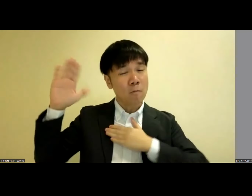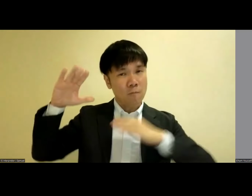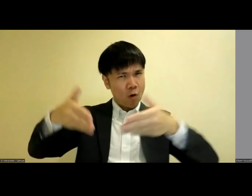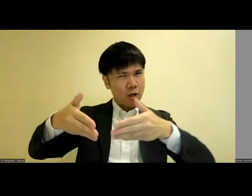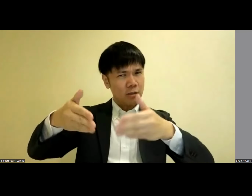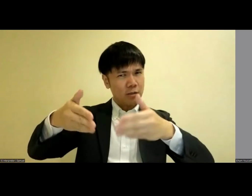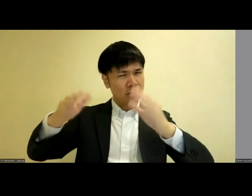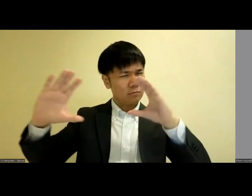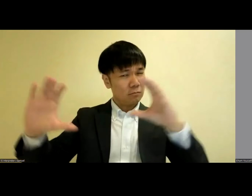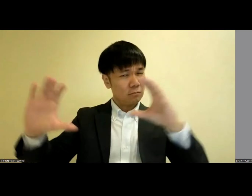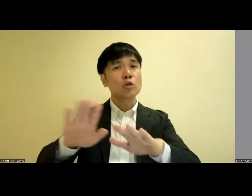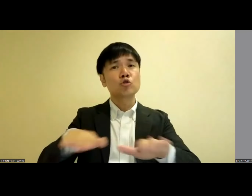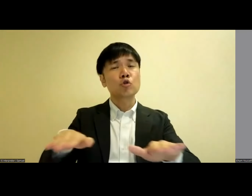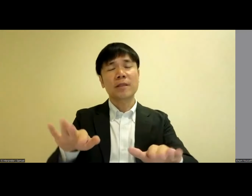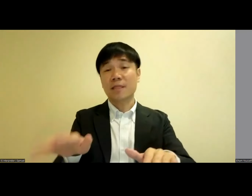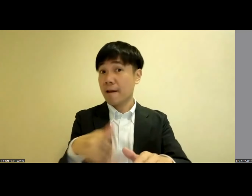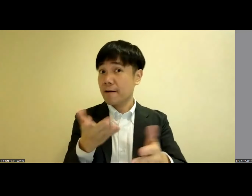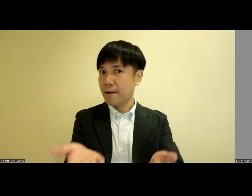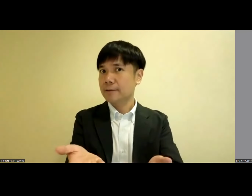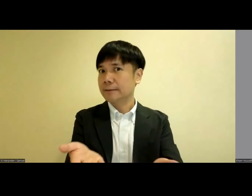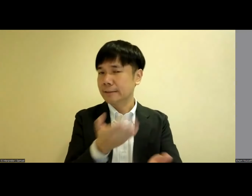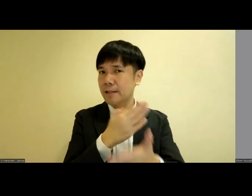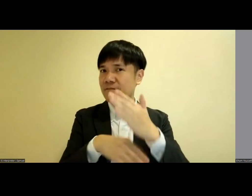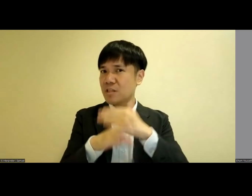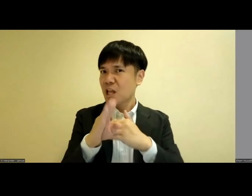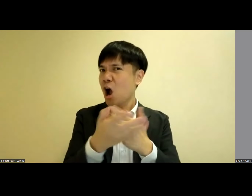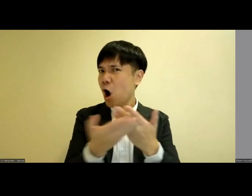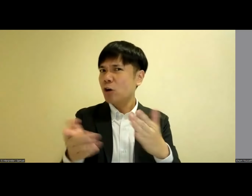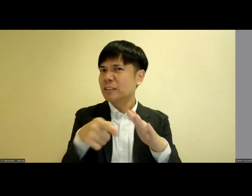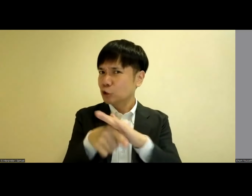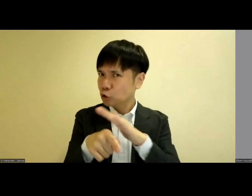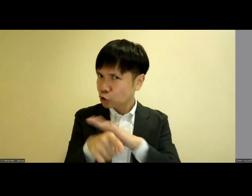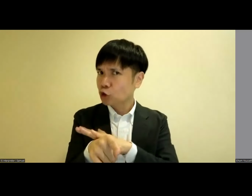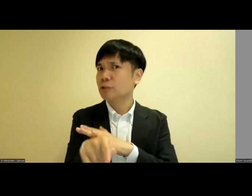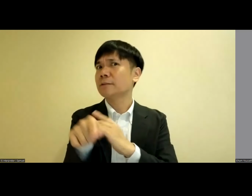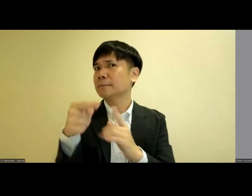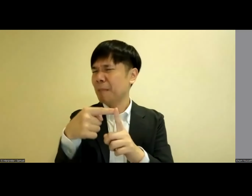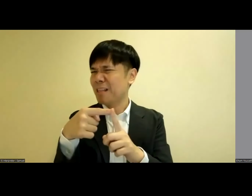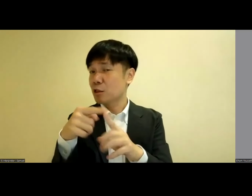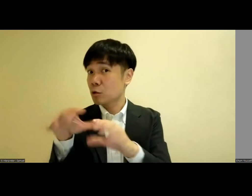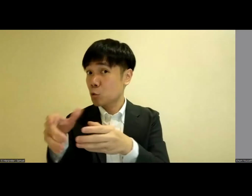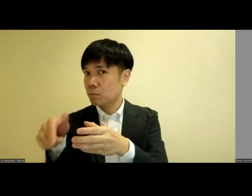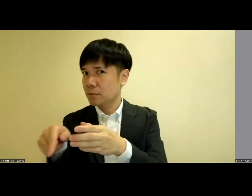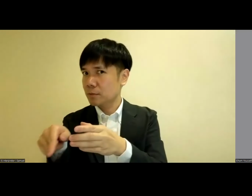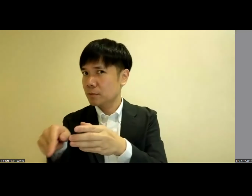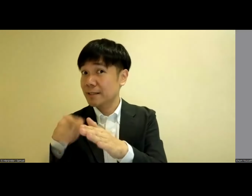bring something that is not really what they need.